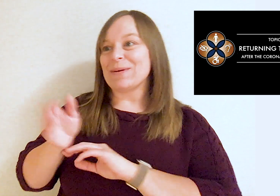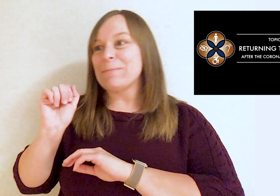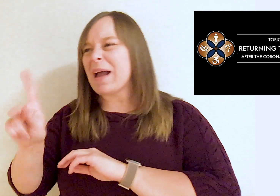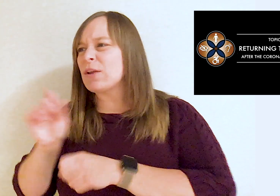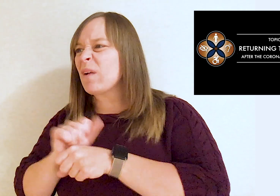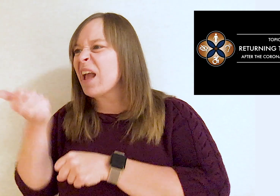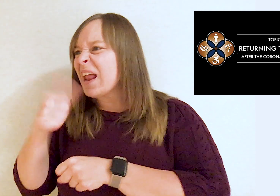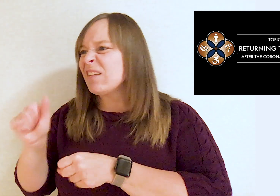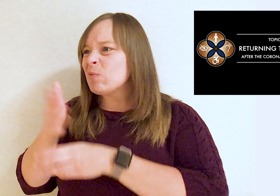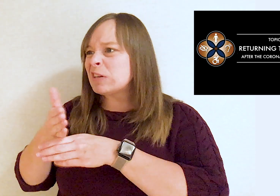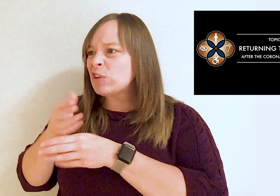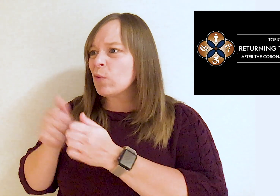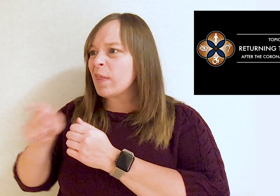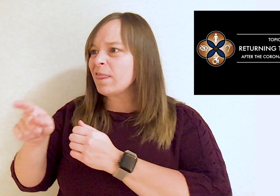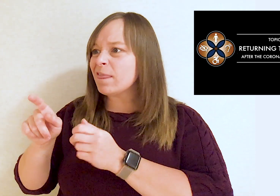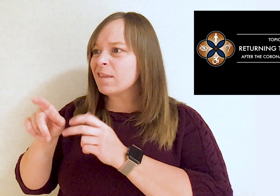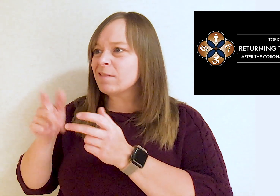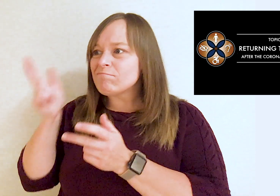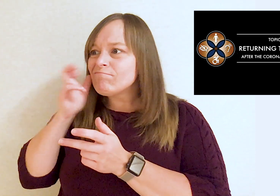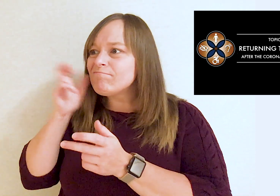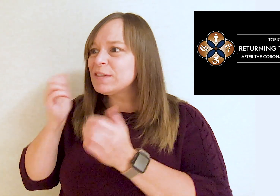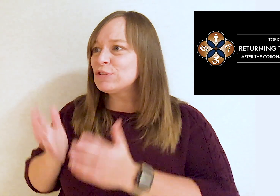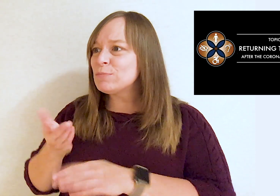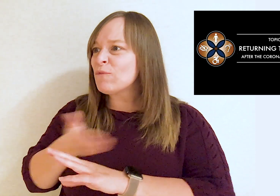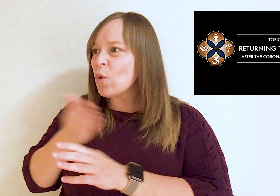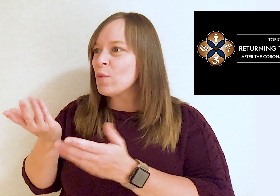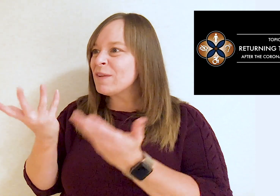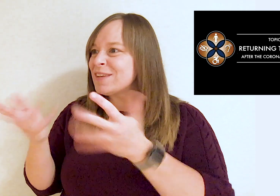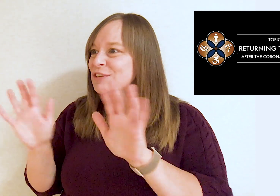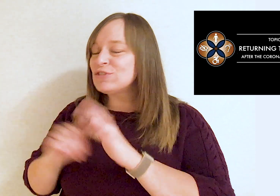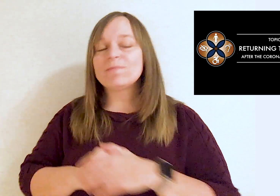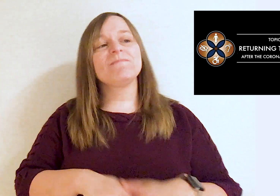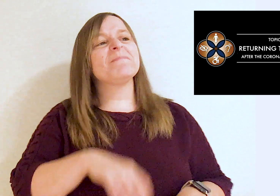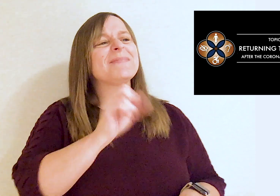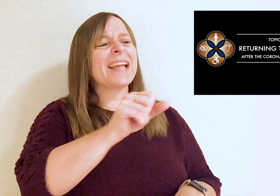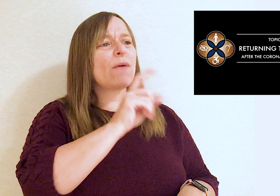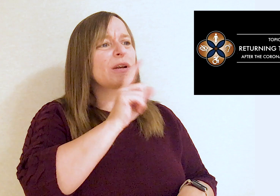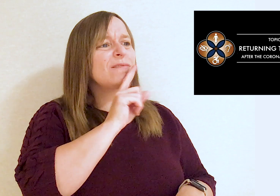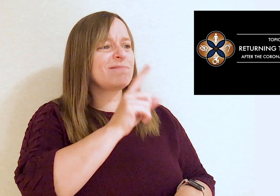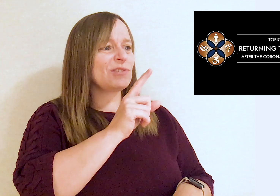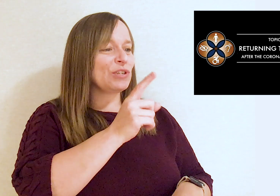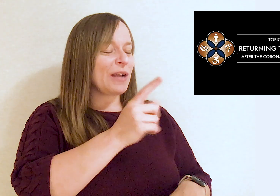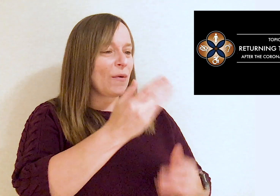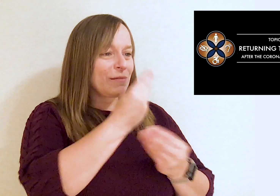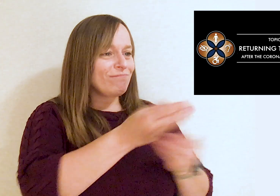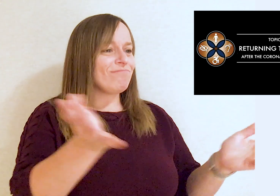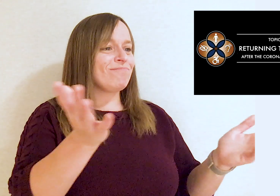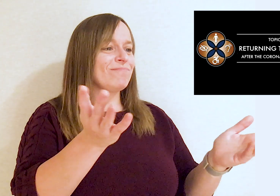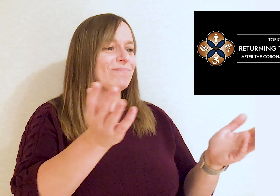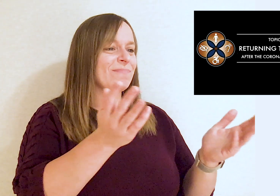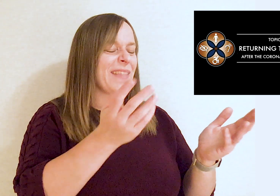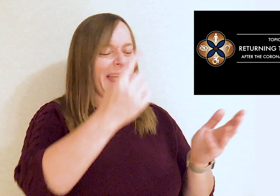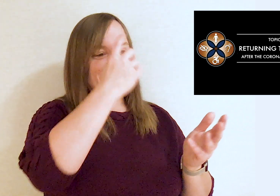else that you'd like to share with our audience before you wrap up here today? You know, what I'd like to share with the audience is something that I think that